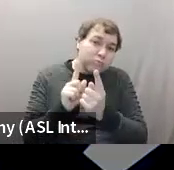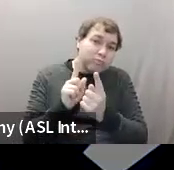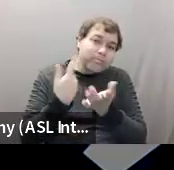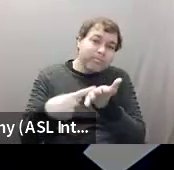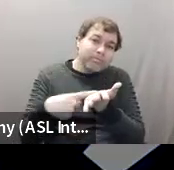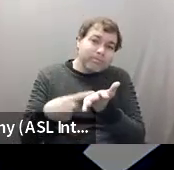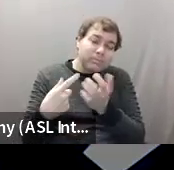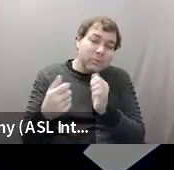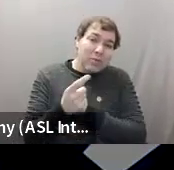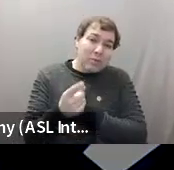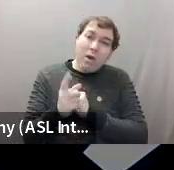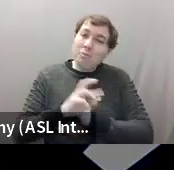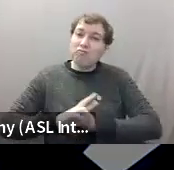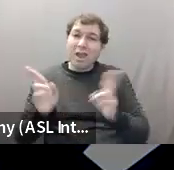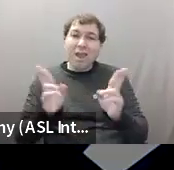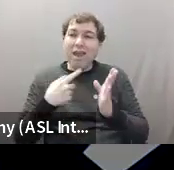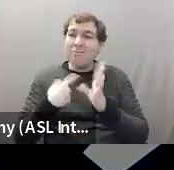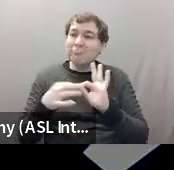james turner: you know. I'm ready to talk about it, hey?